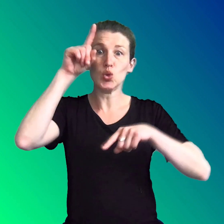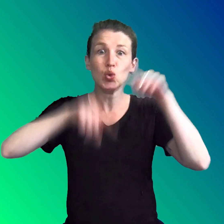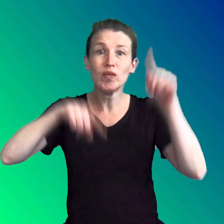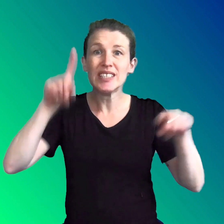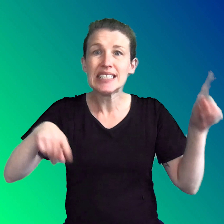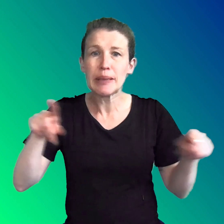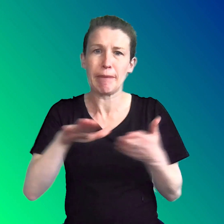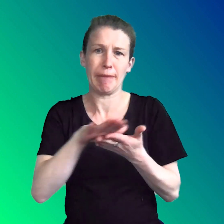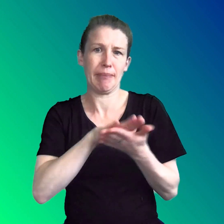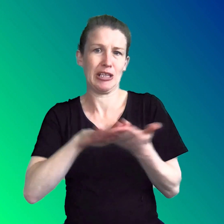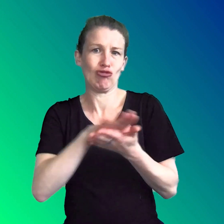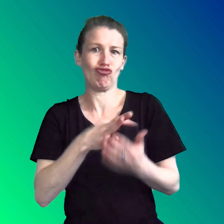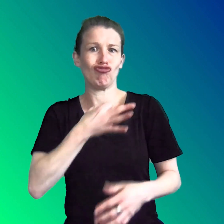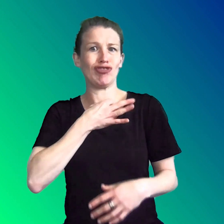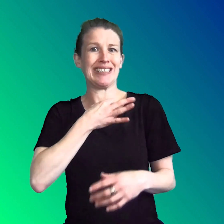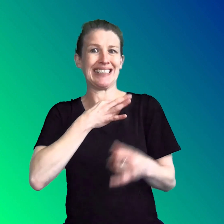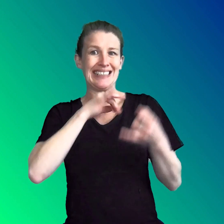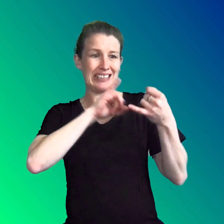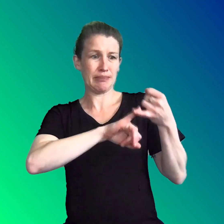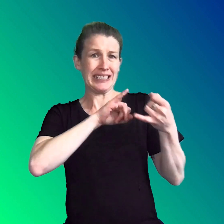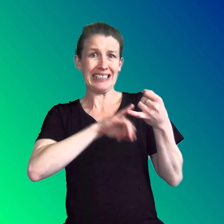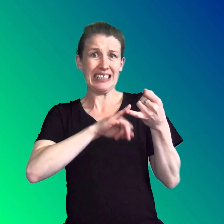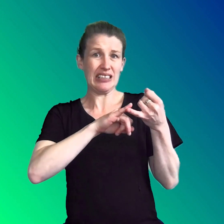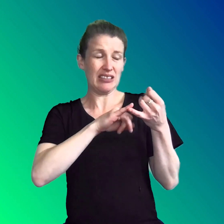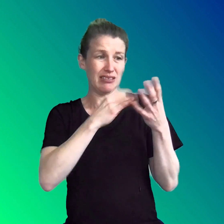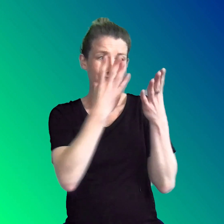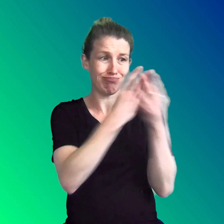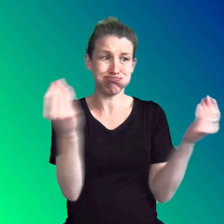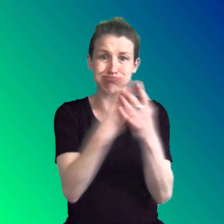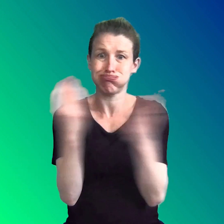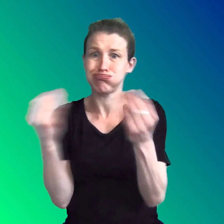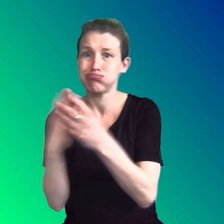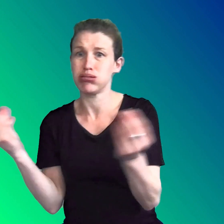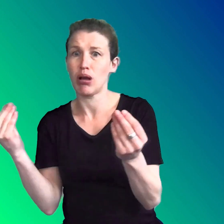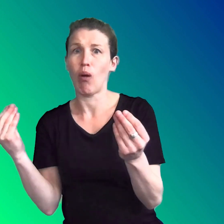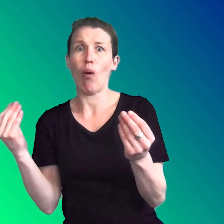Low biodiversity is a risk, that can lead to species becoming extinct.